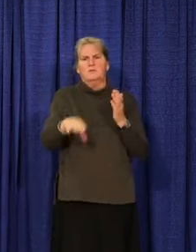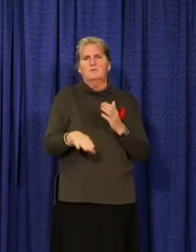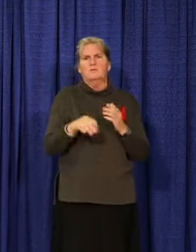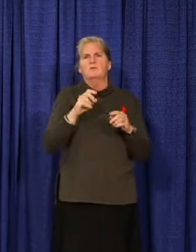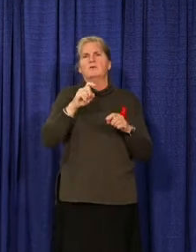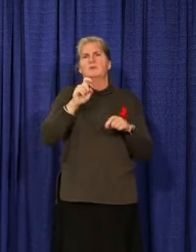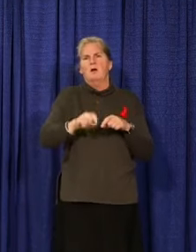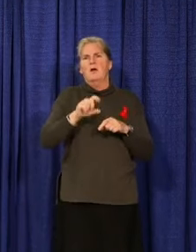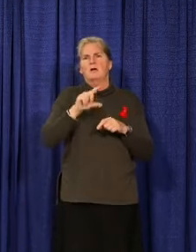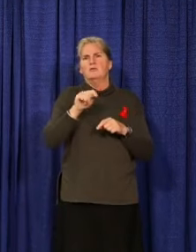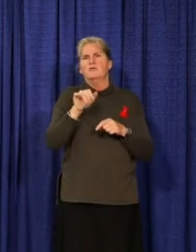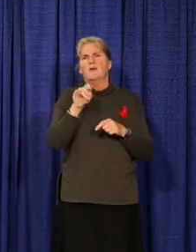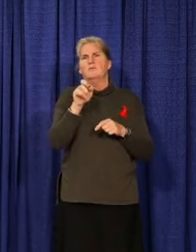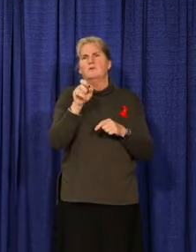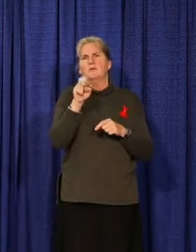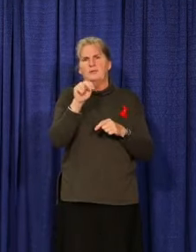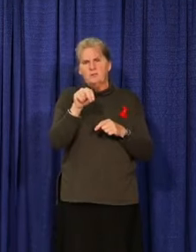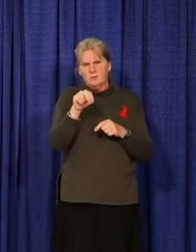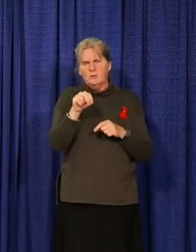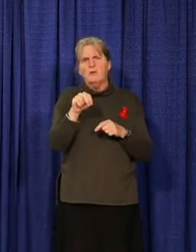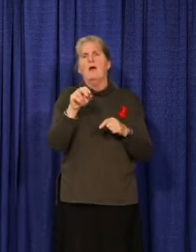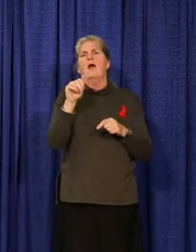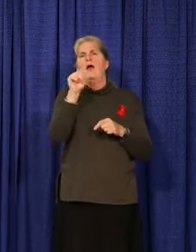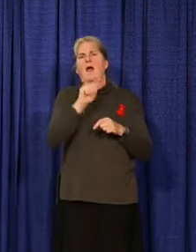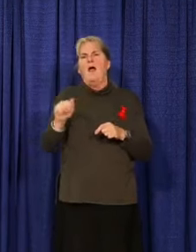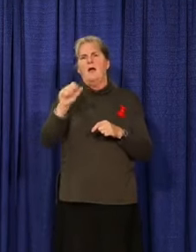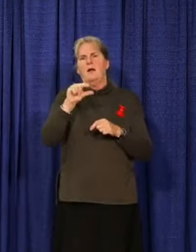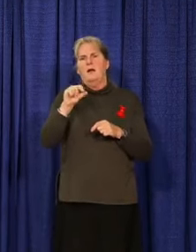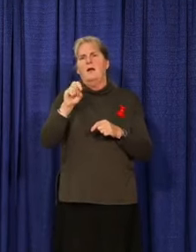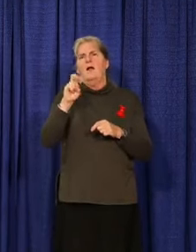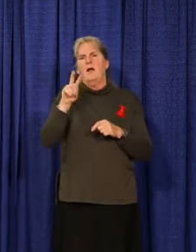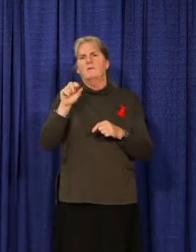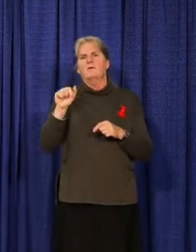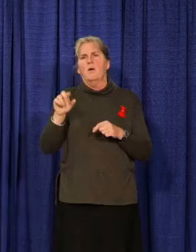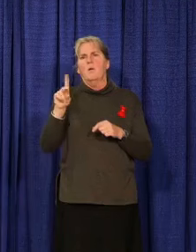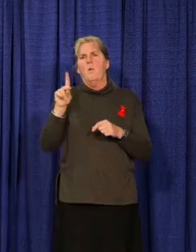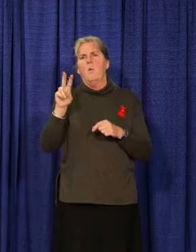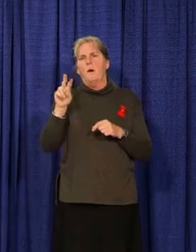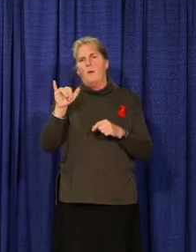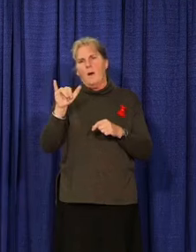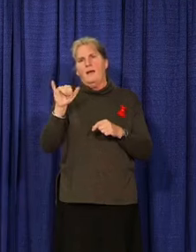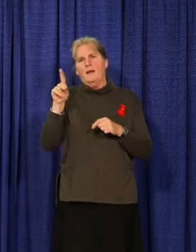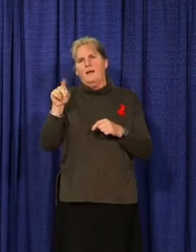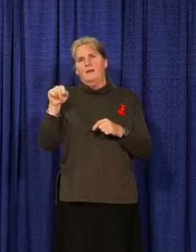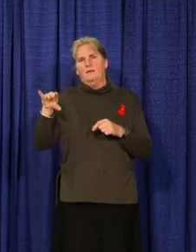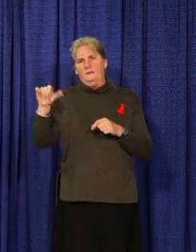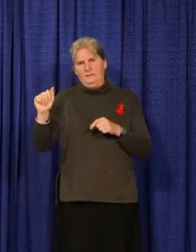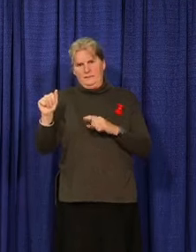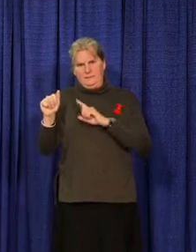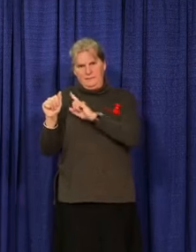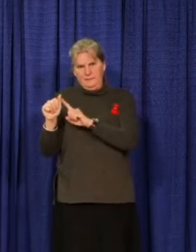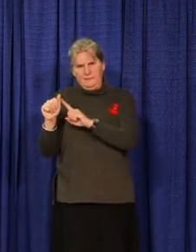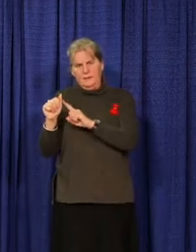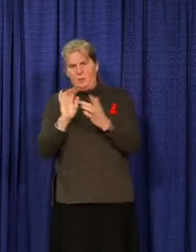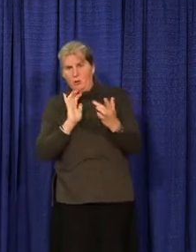student dot transportation @of dot, you know,.ca.